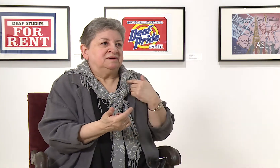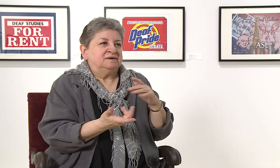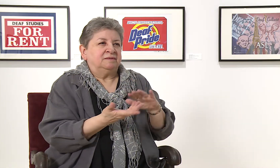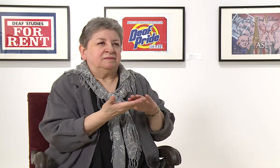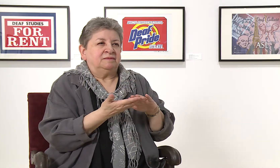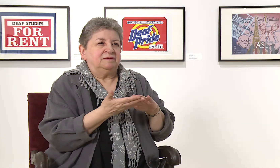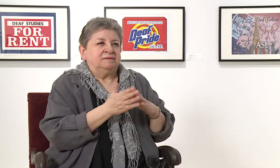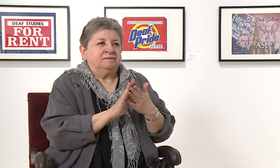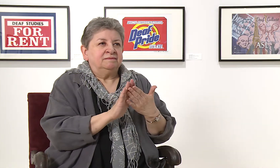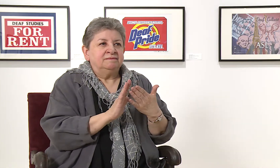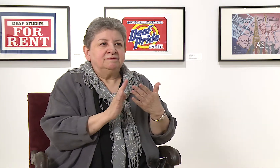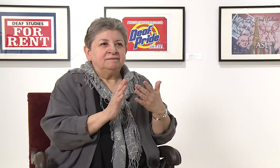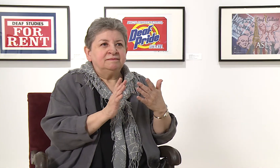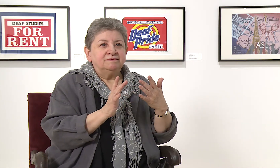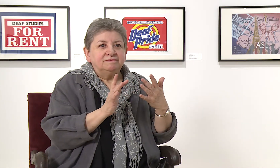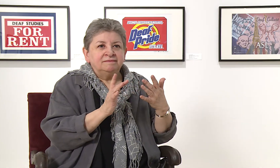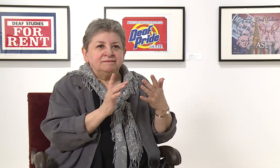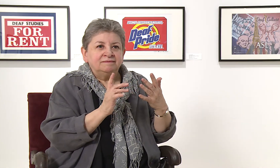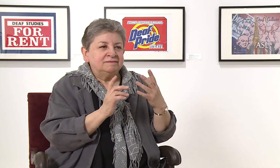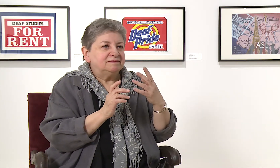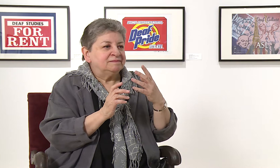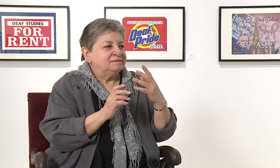This naturally led into logo design,